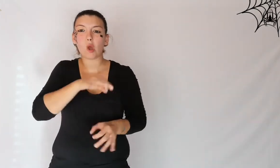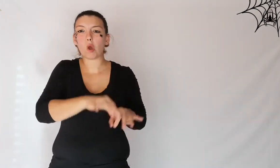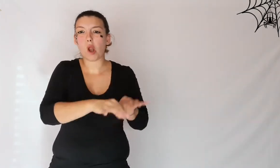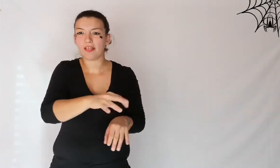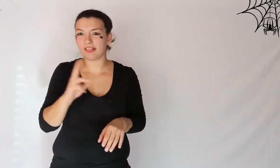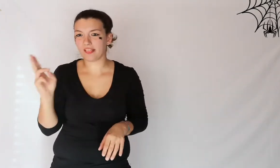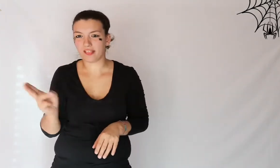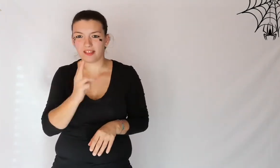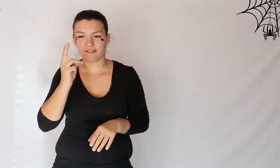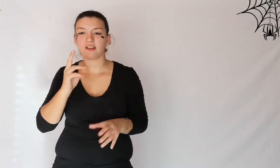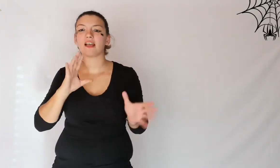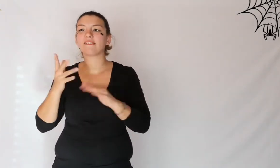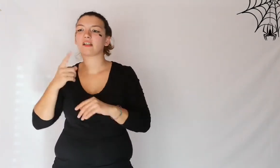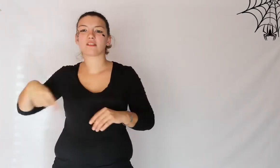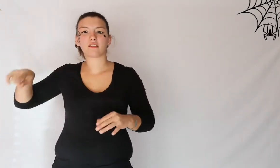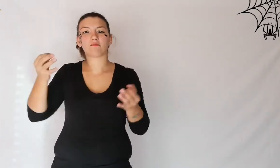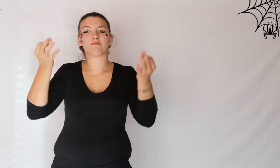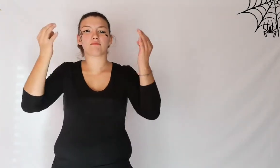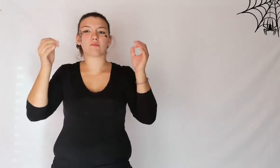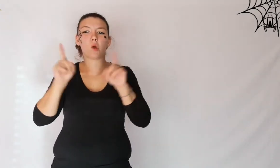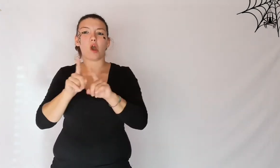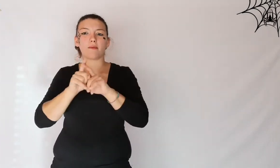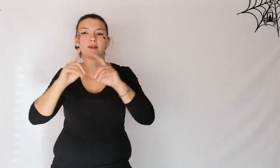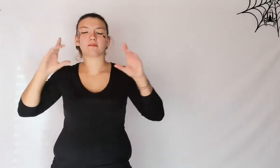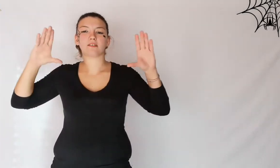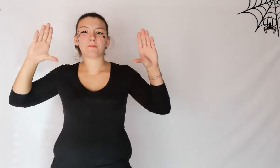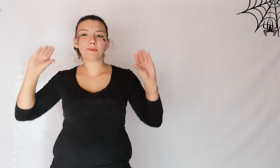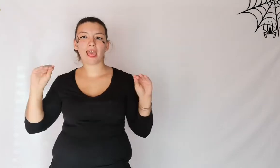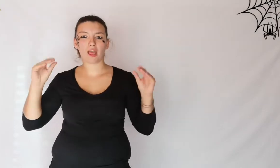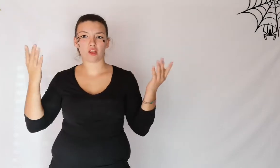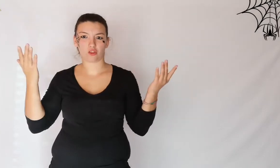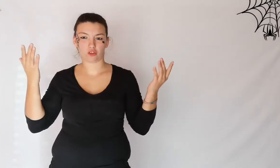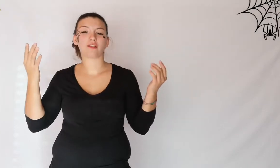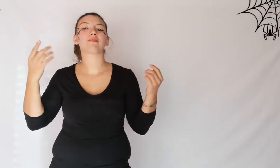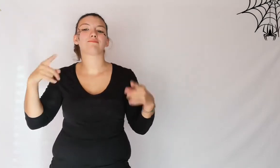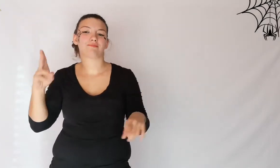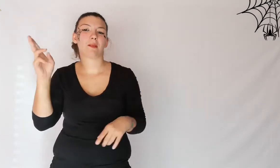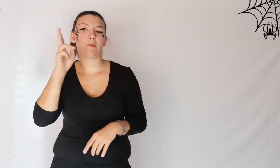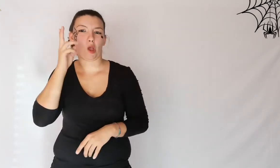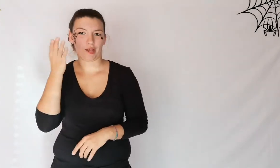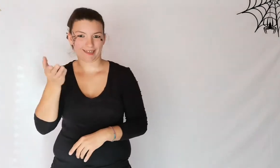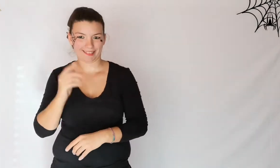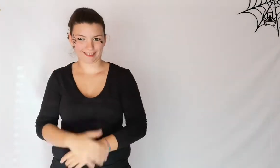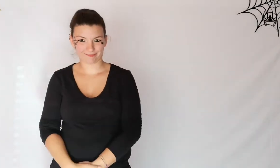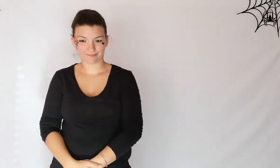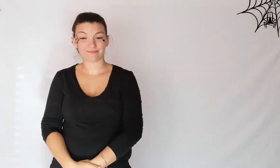as to make cultivation impossible, so nature is turned off. and hence death.